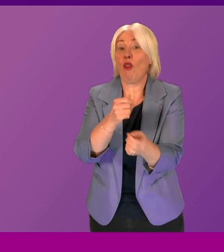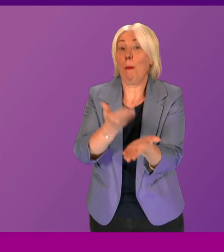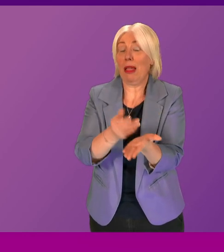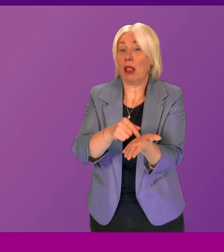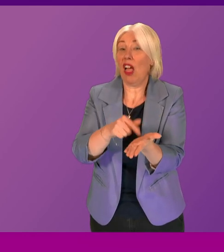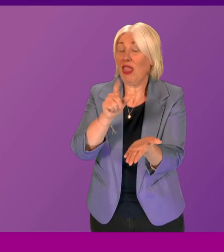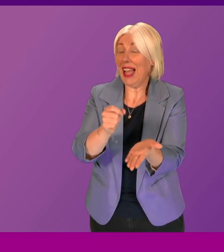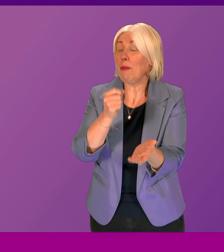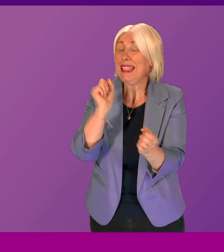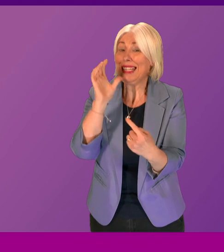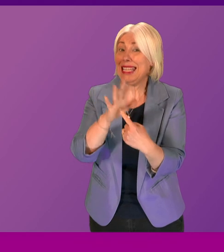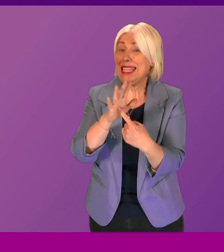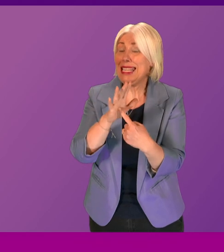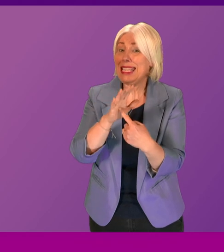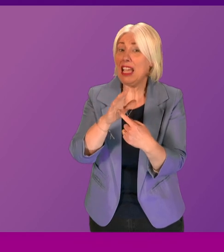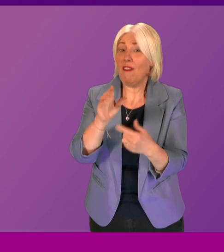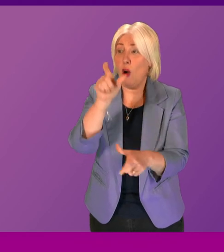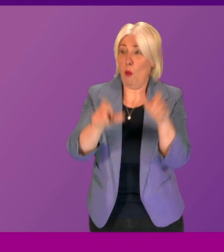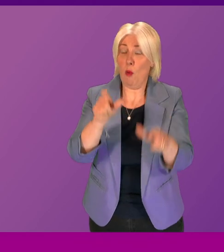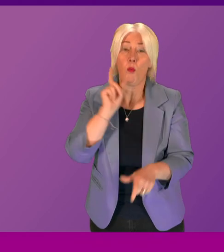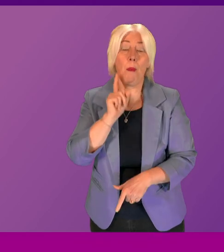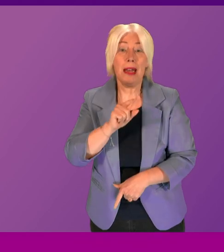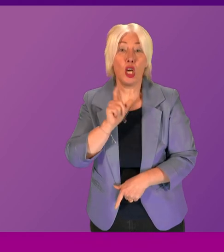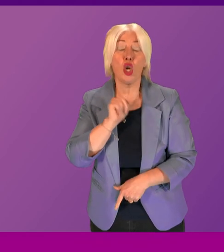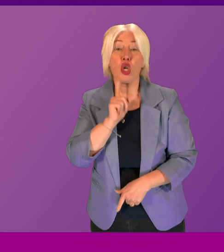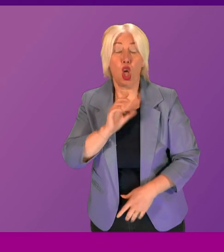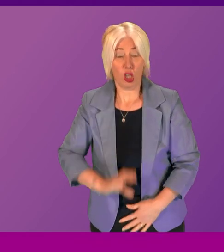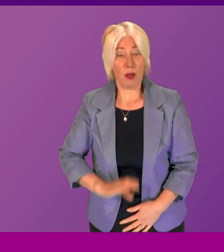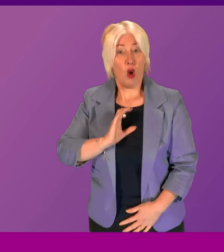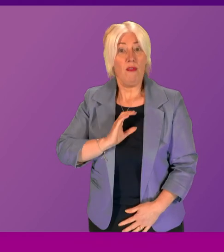experiences, play a crucial role in building the confidence of women and girls in our justice system.